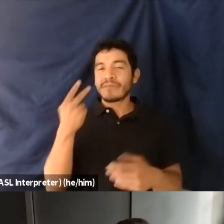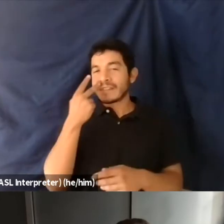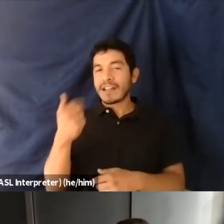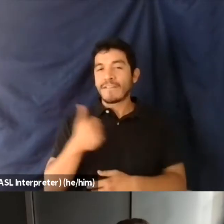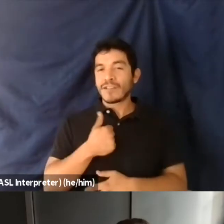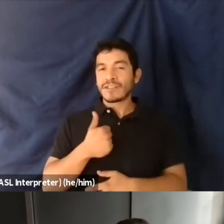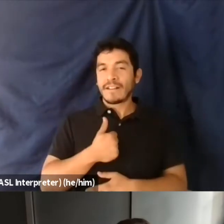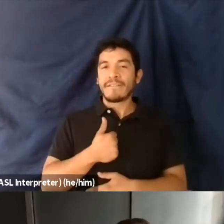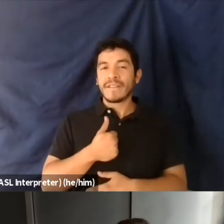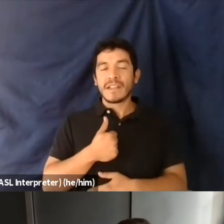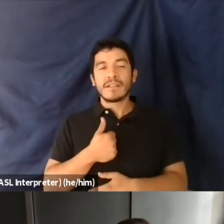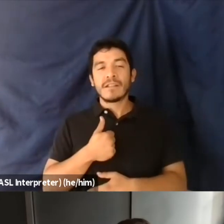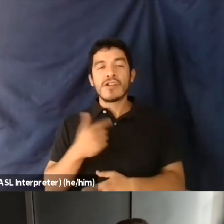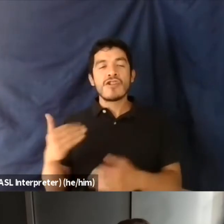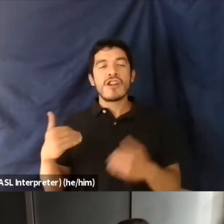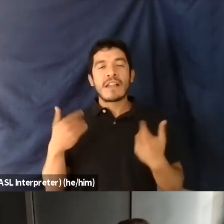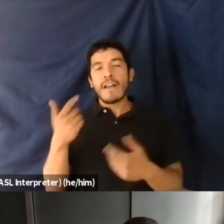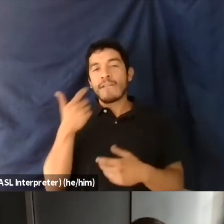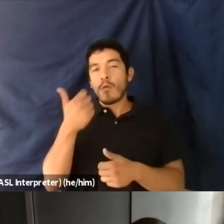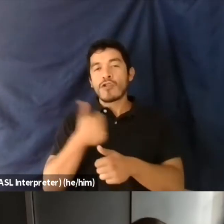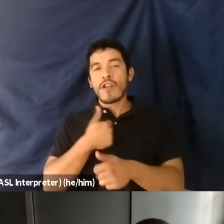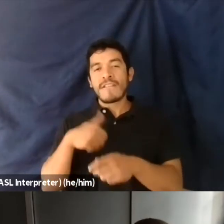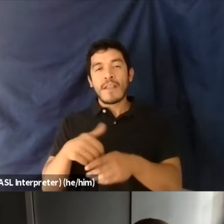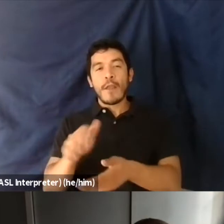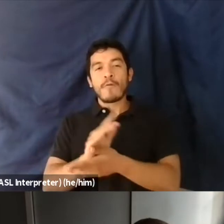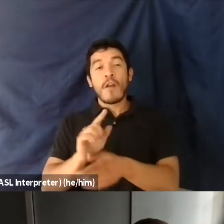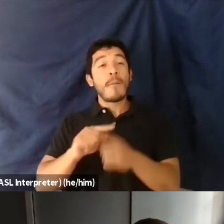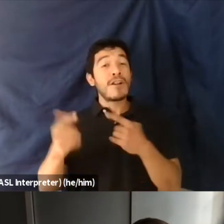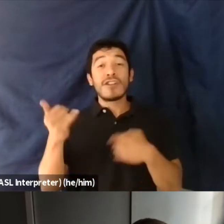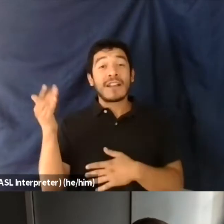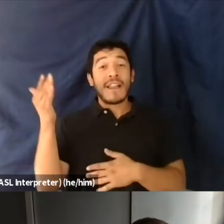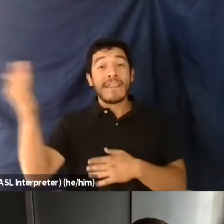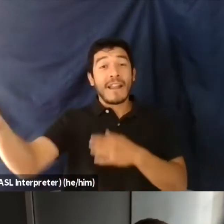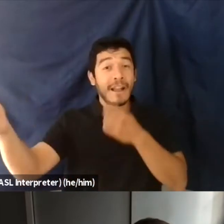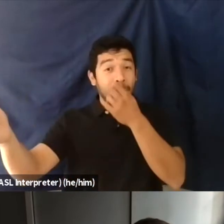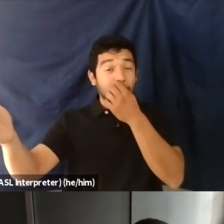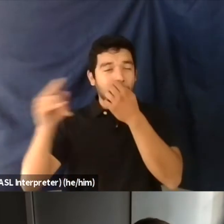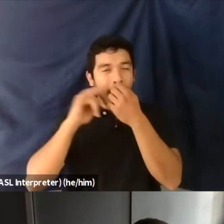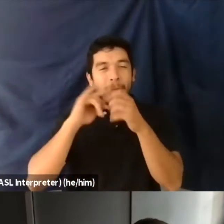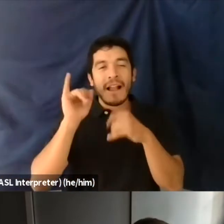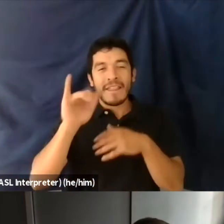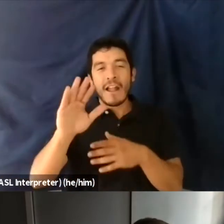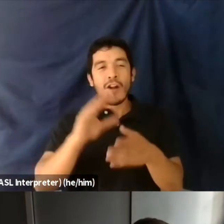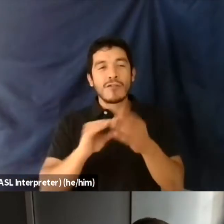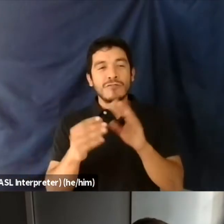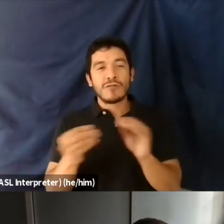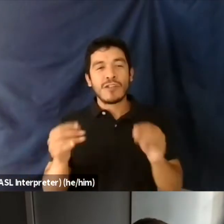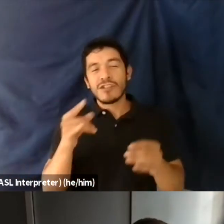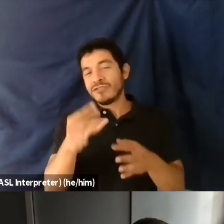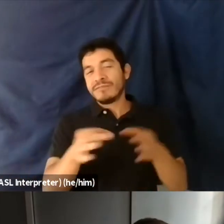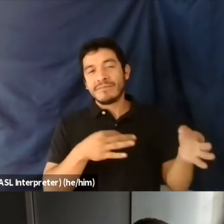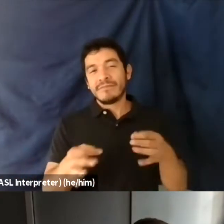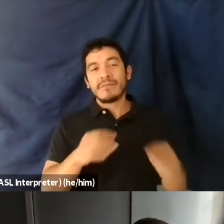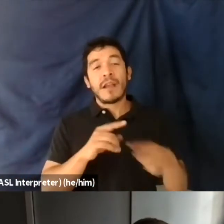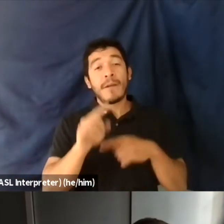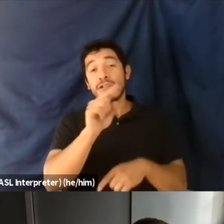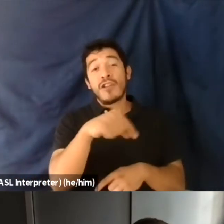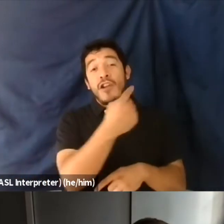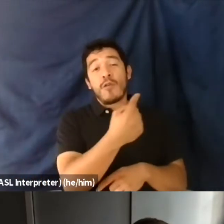but yet she's still there whenever she can be. So, I mean, that's her story she's telling, you know, and what she's always said from the very beginning